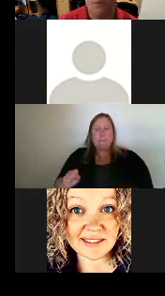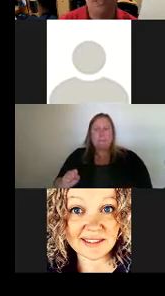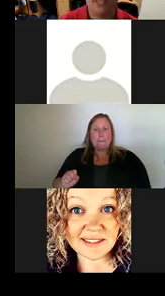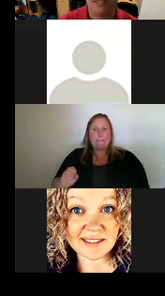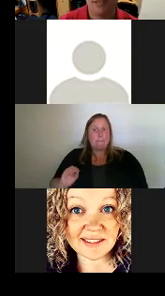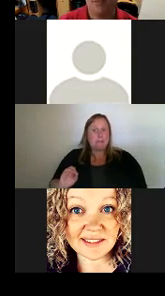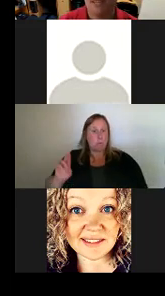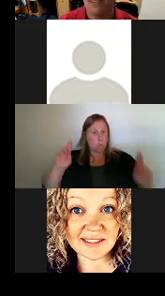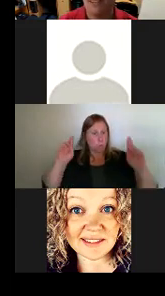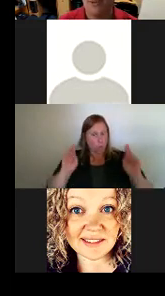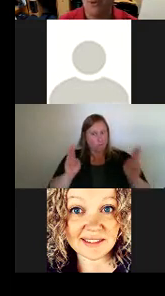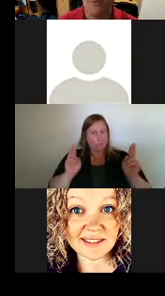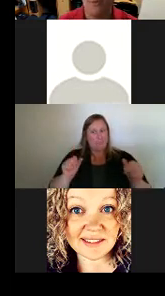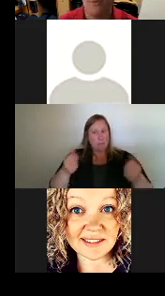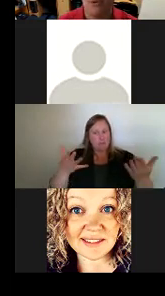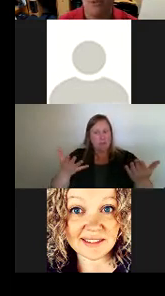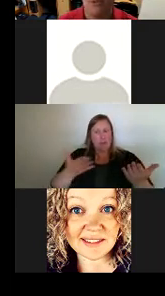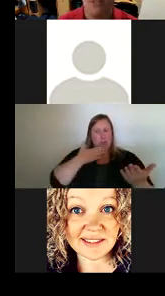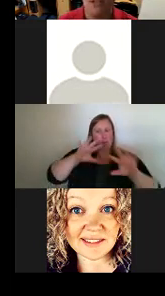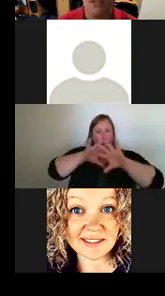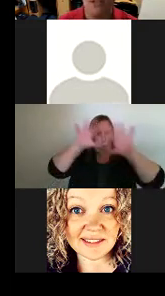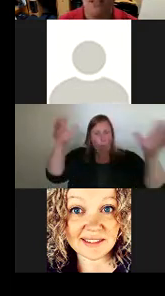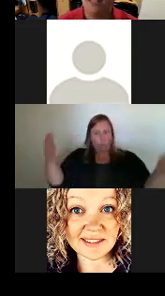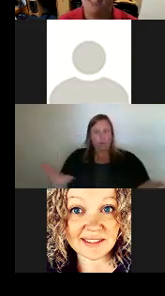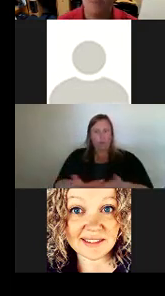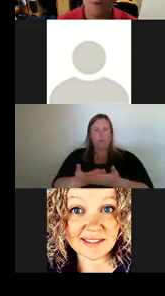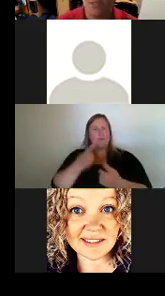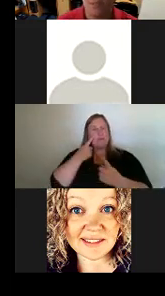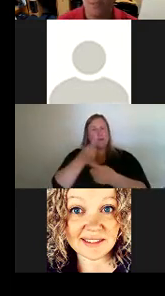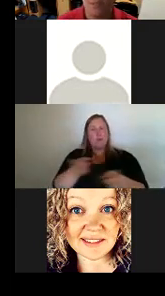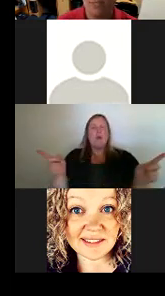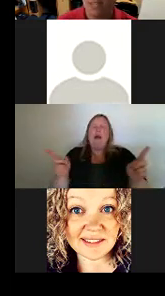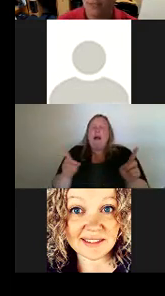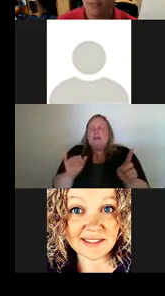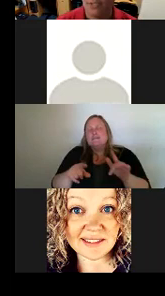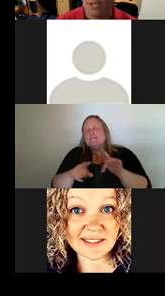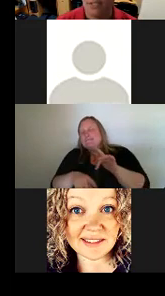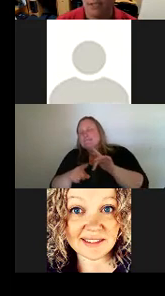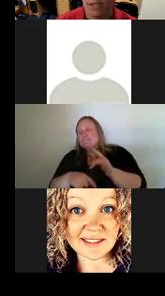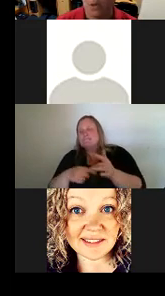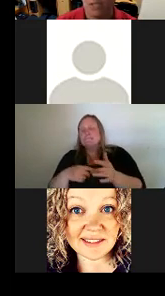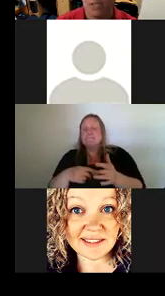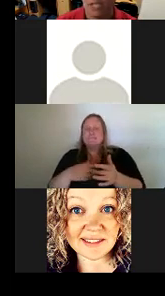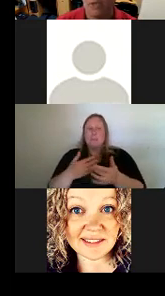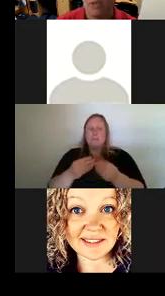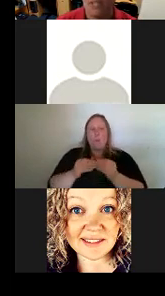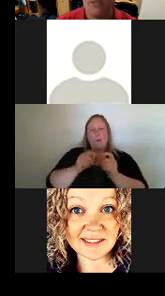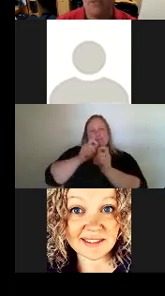HOPEFULLY THAT PROVIDED A GOOD OVERVIEW FOR YOU. I DID SKIP OVER SOME OF THE MORE TECHNICAL SLIDES THAT GO INTO KEYBOARD COMMANDS.